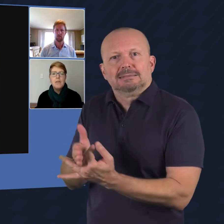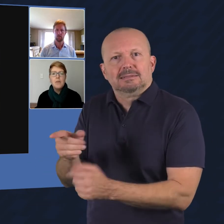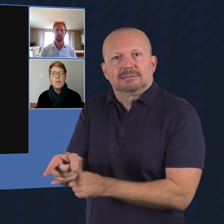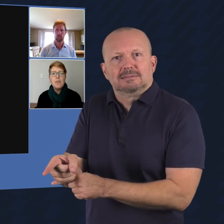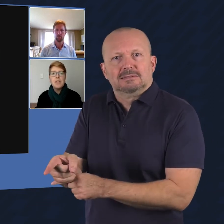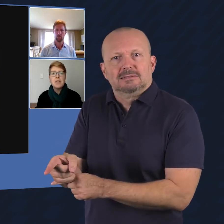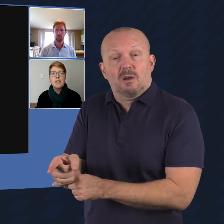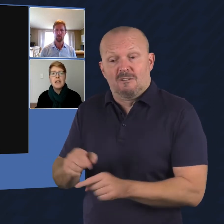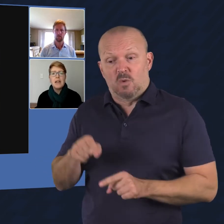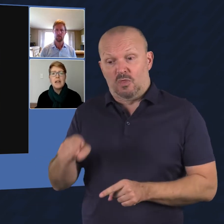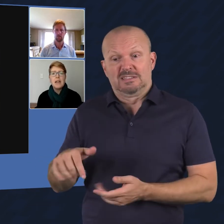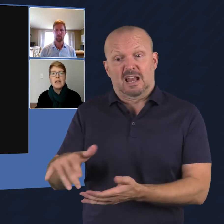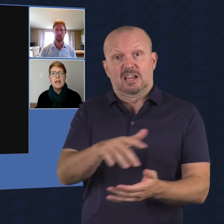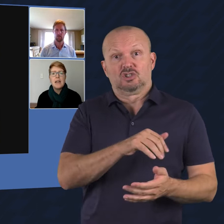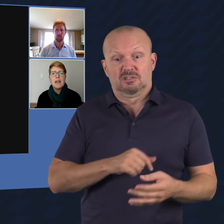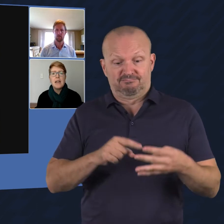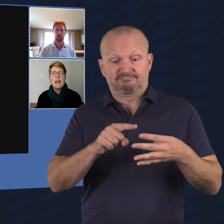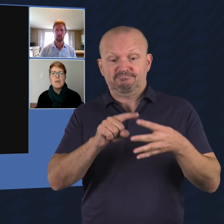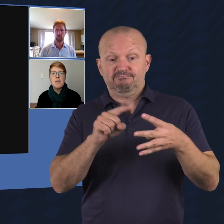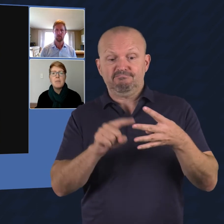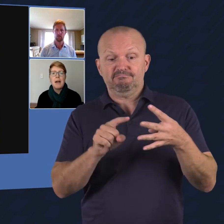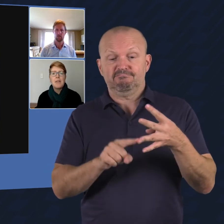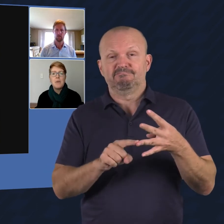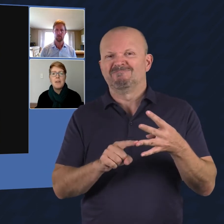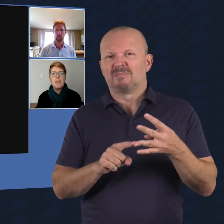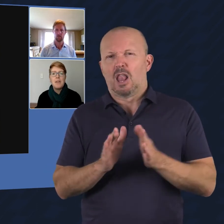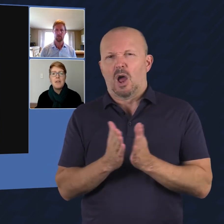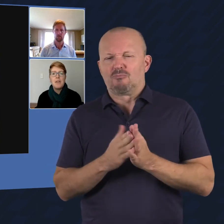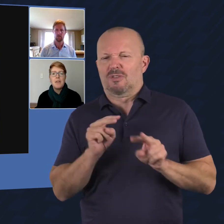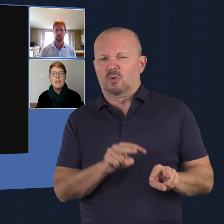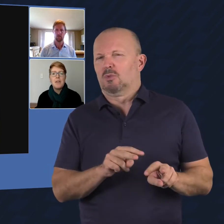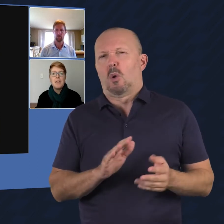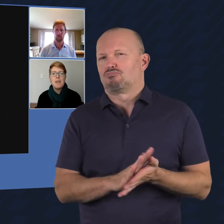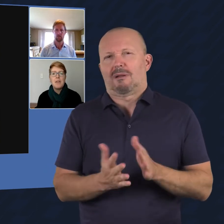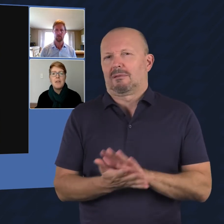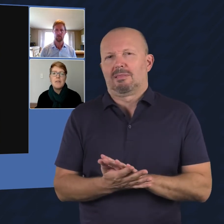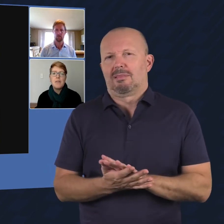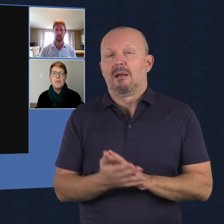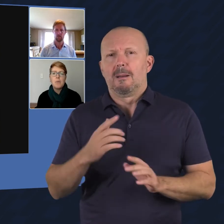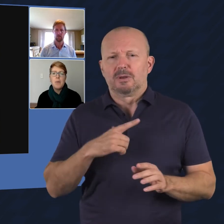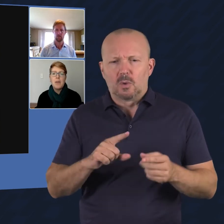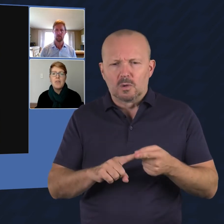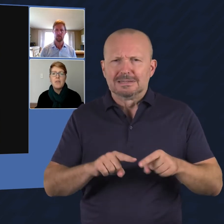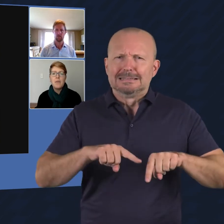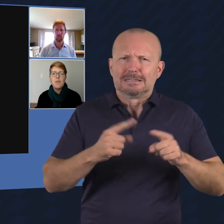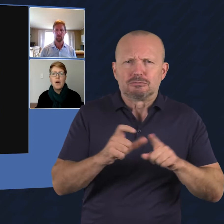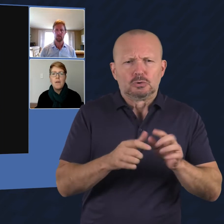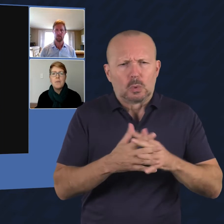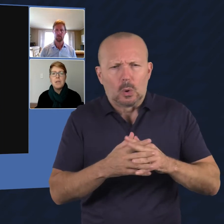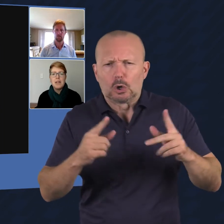For this particular collection, the first three options were deemed impractical by the library, especially given the different promulgations of DAWs,